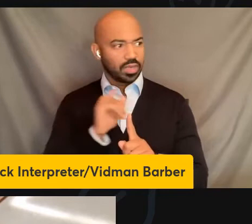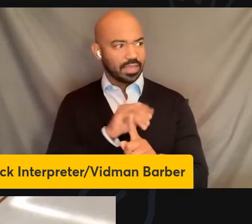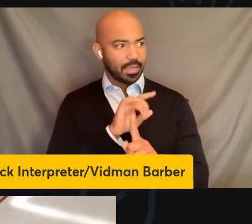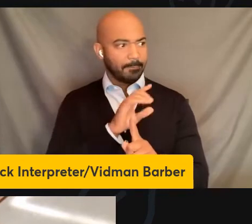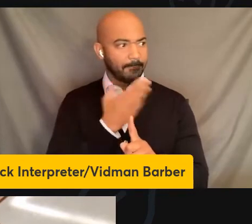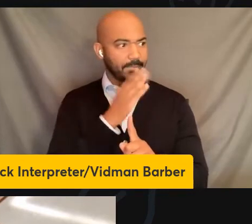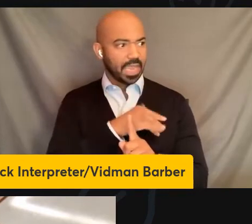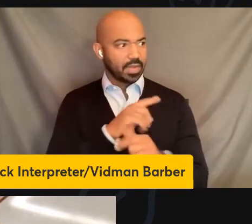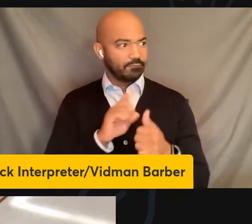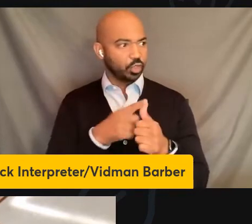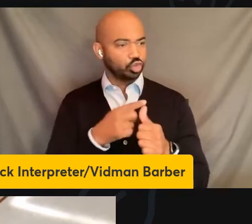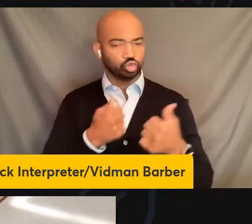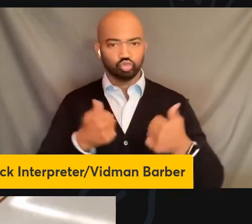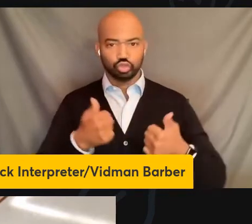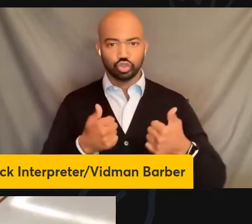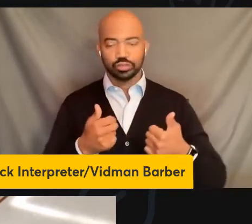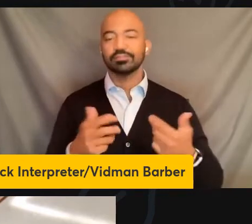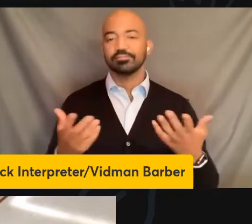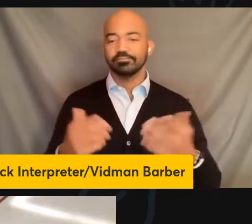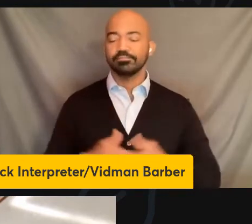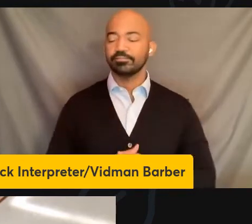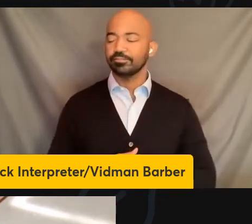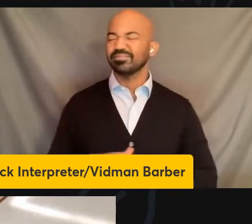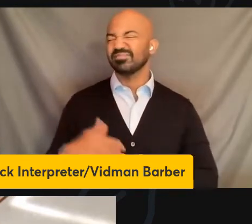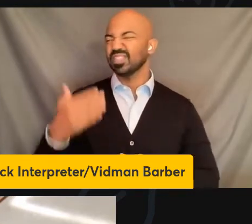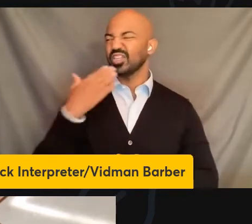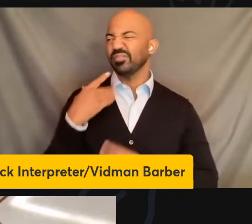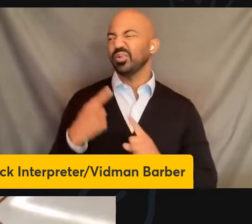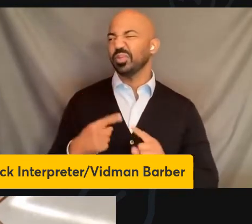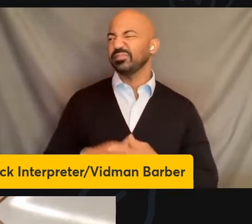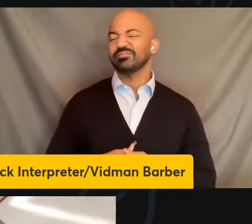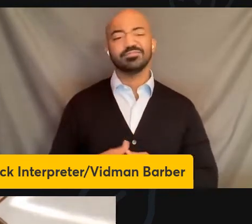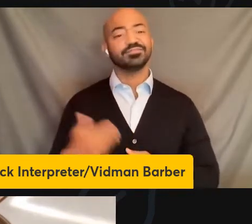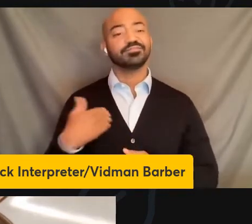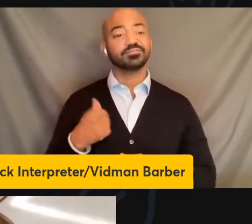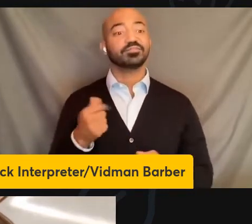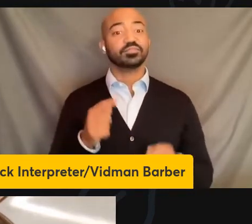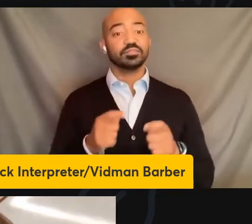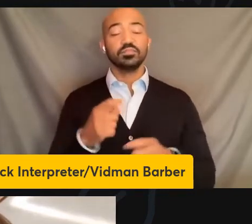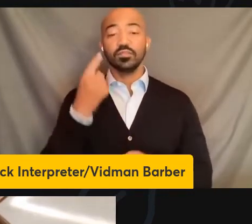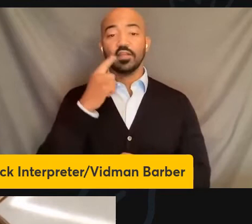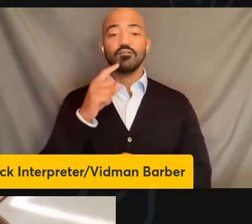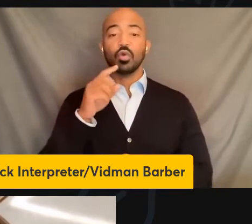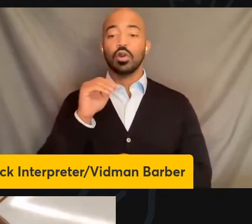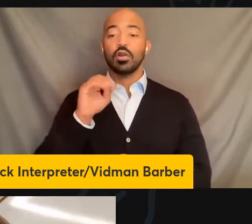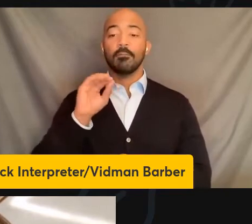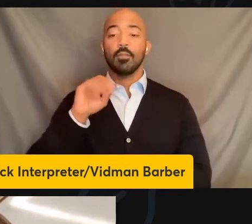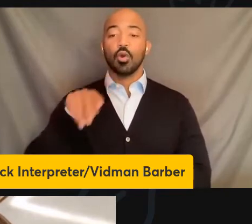That makes sense. Um, do you know if there's any alterations in the number or morphology of the neurons themselves?